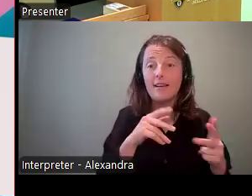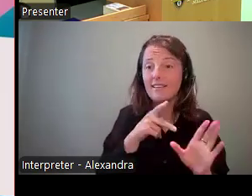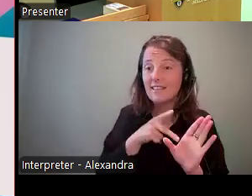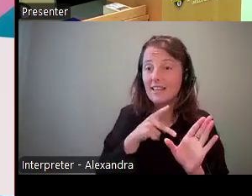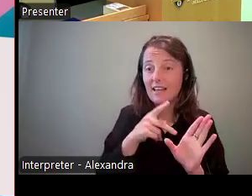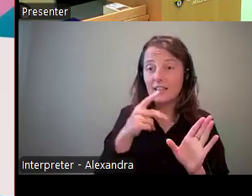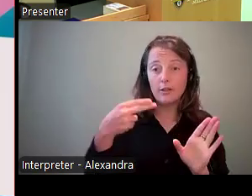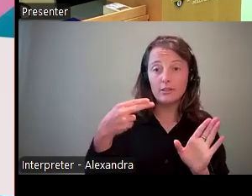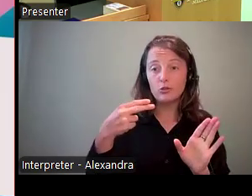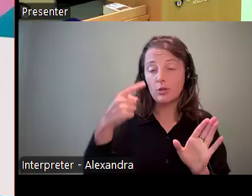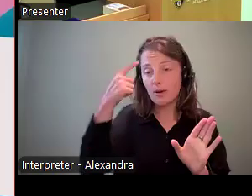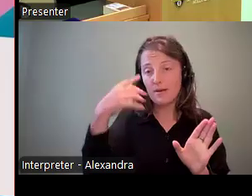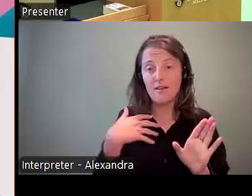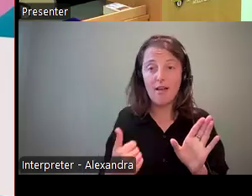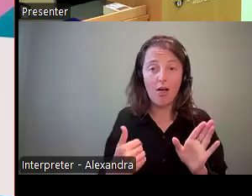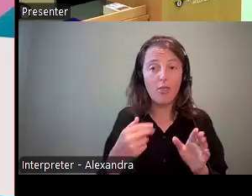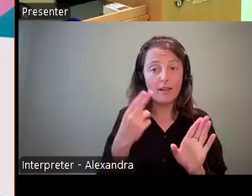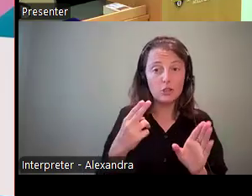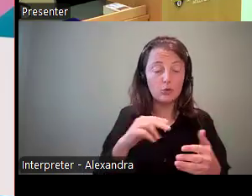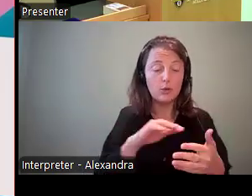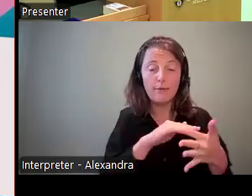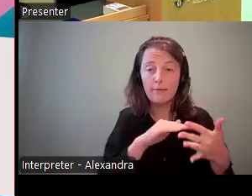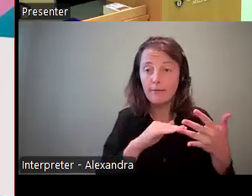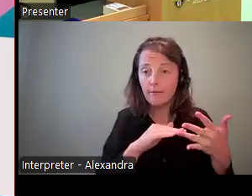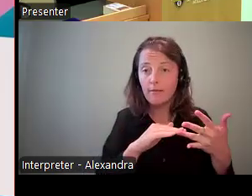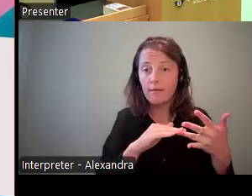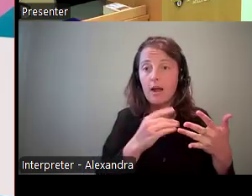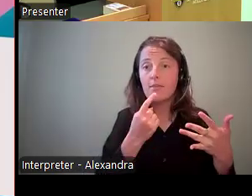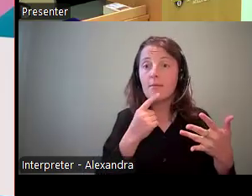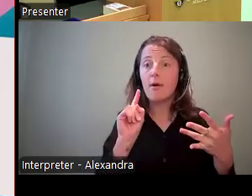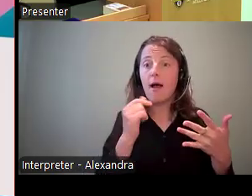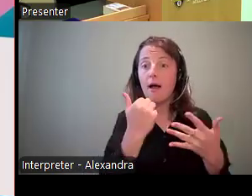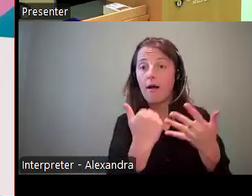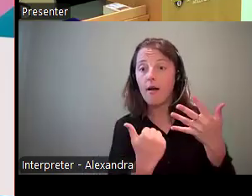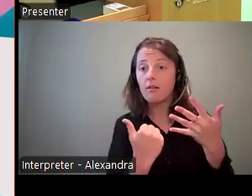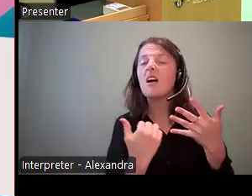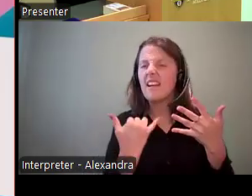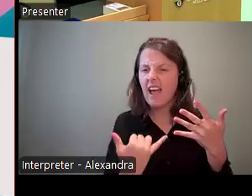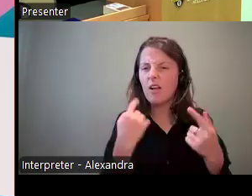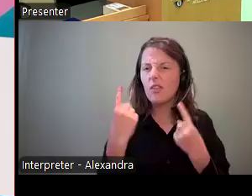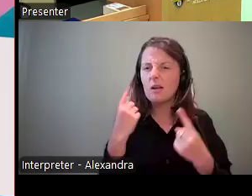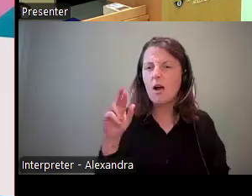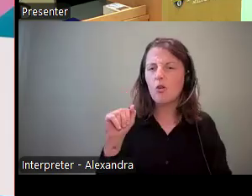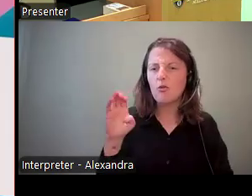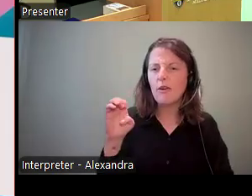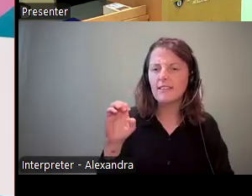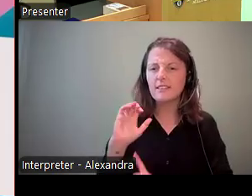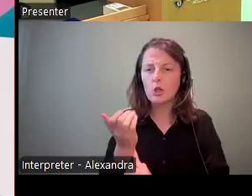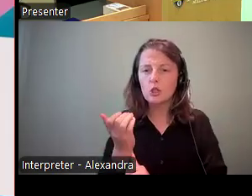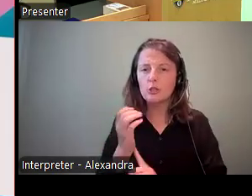history then you say okay let's consider factors of race and culture that's what I consider